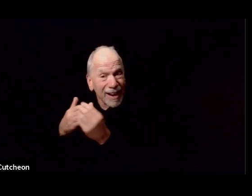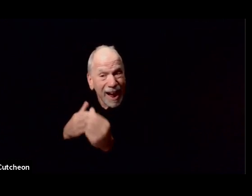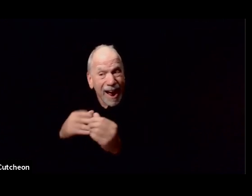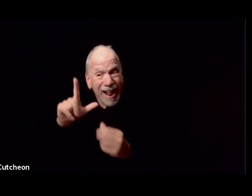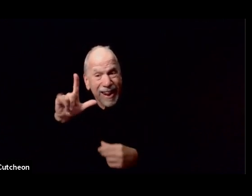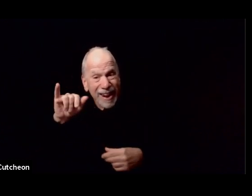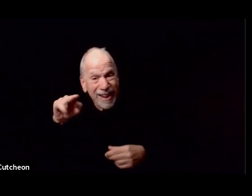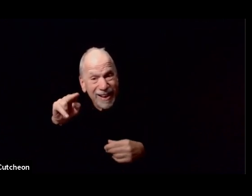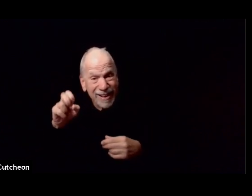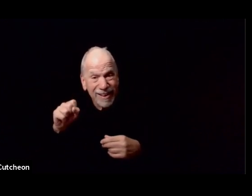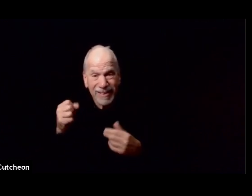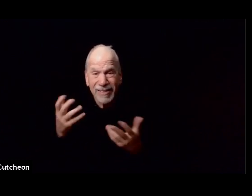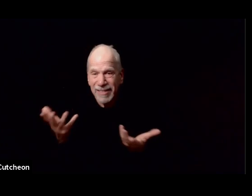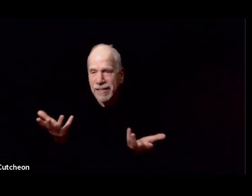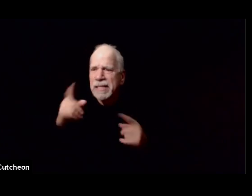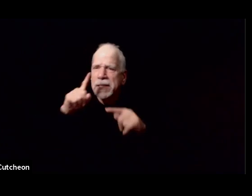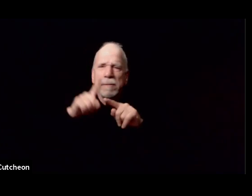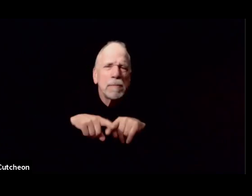do you have anything to add there?